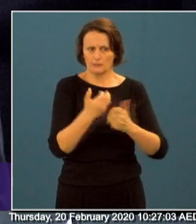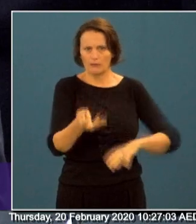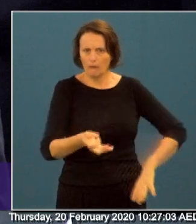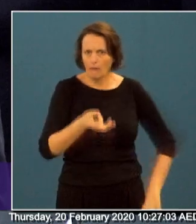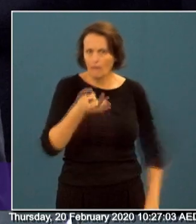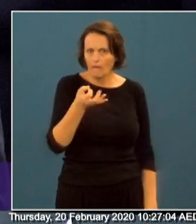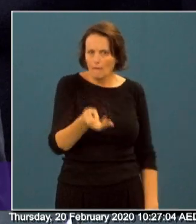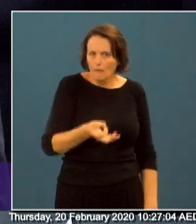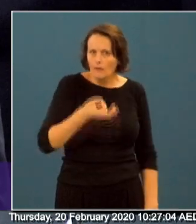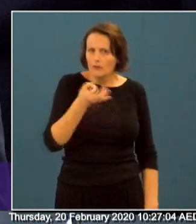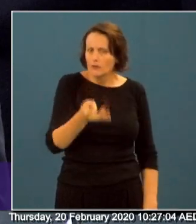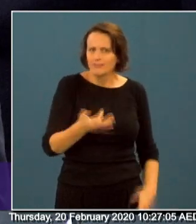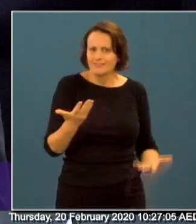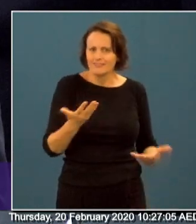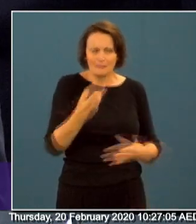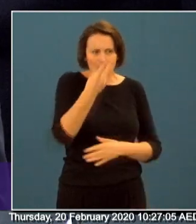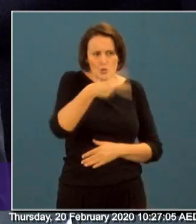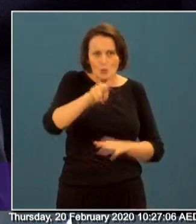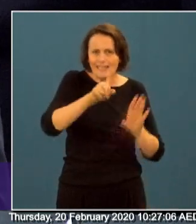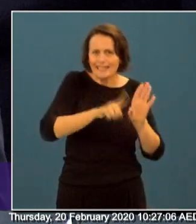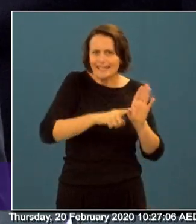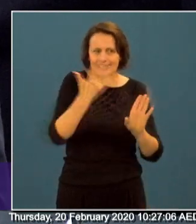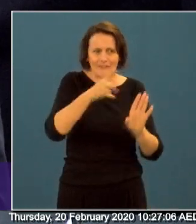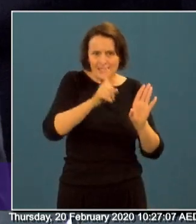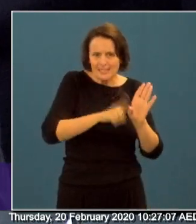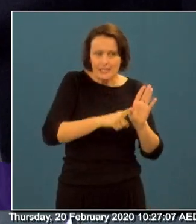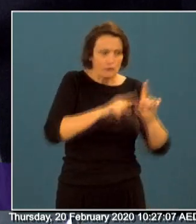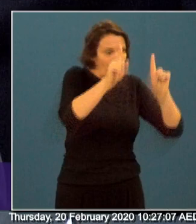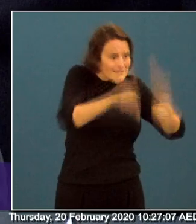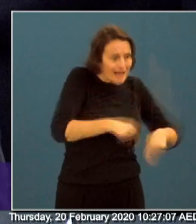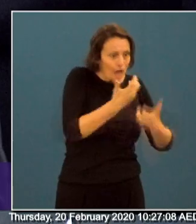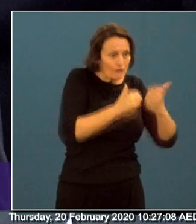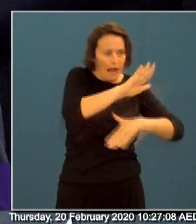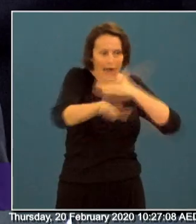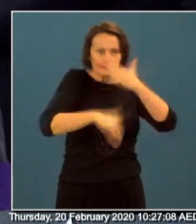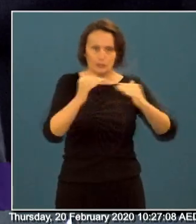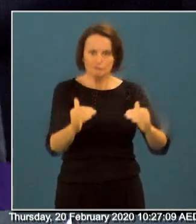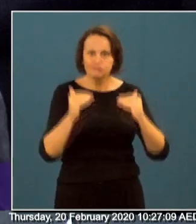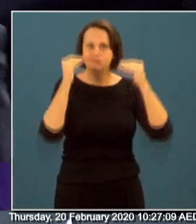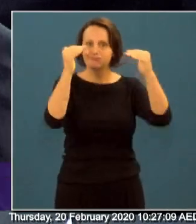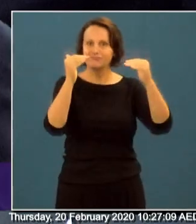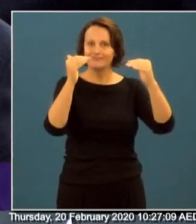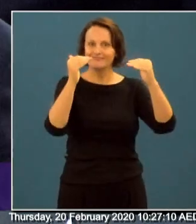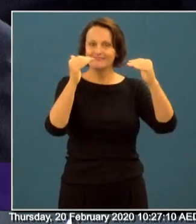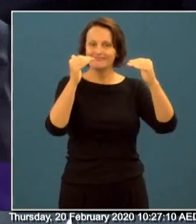you would be waiting a long time, like 20 years — 15 to 20 years. And much the same applies to the other health professions.